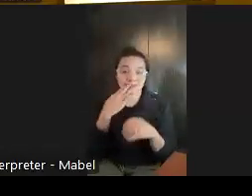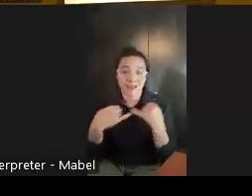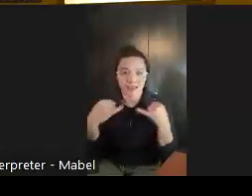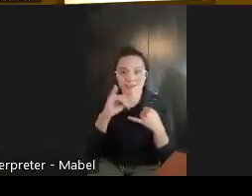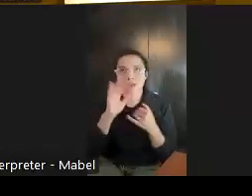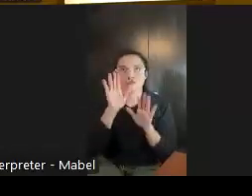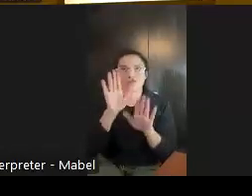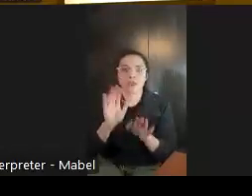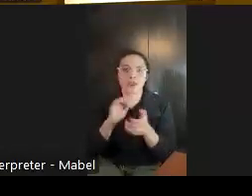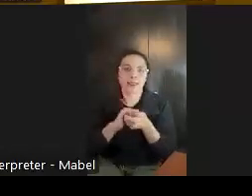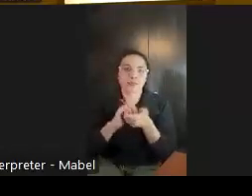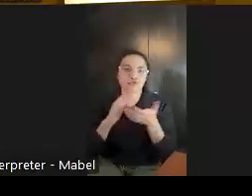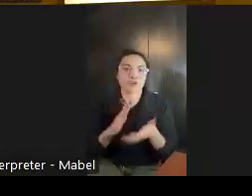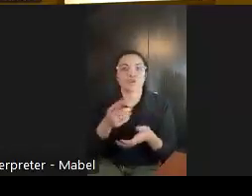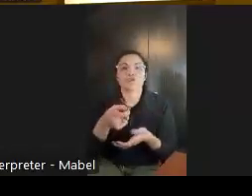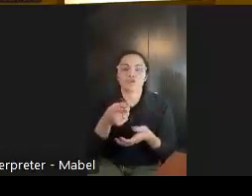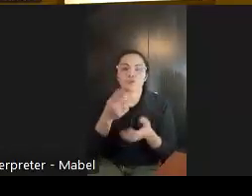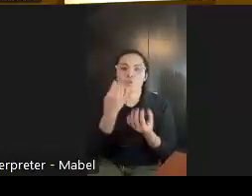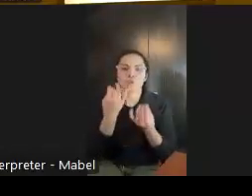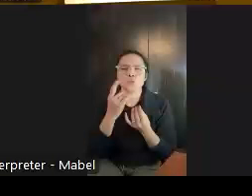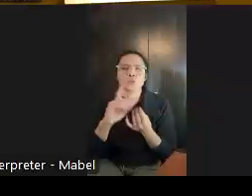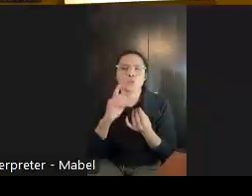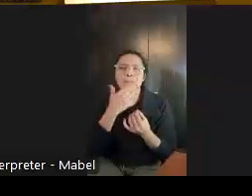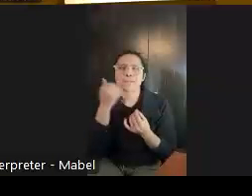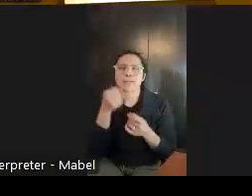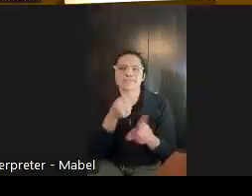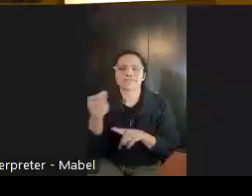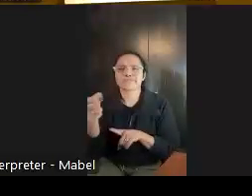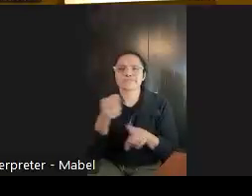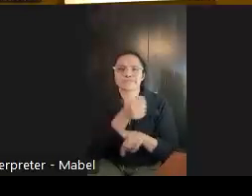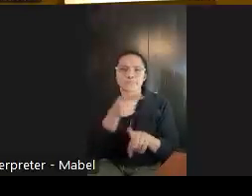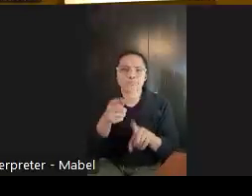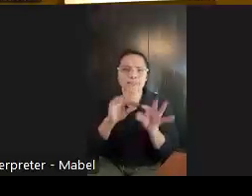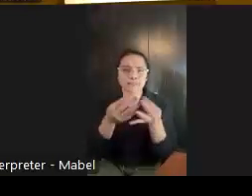kind of think about where families might be best served our mobile crisis team um when they go